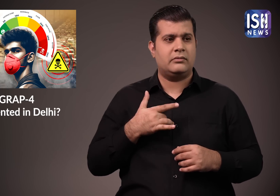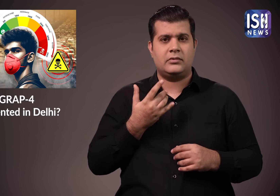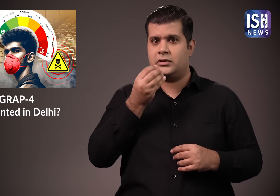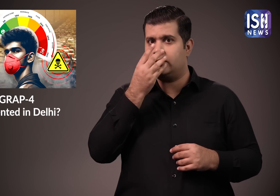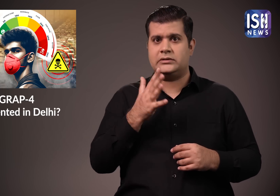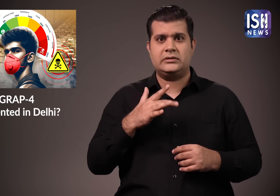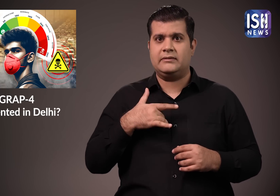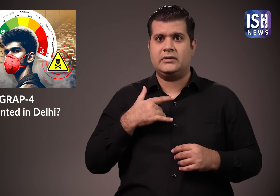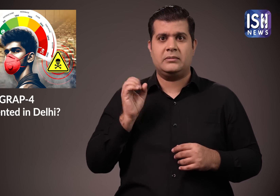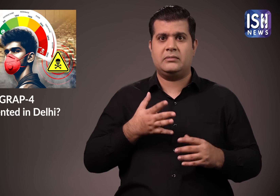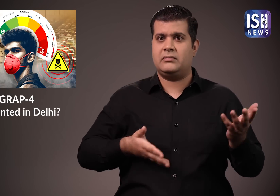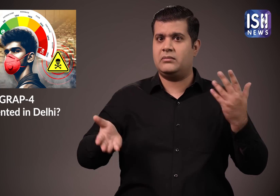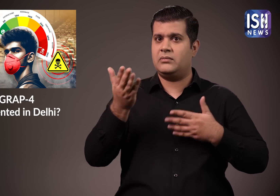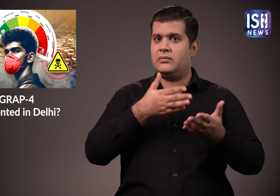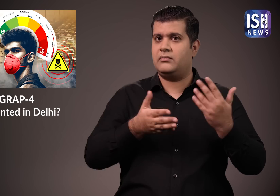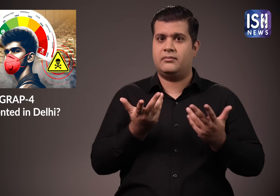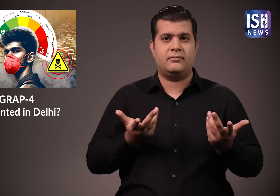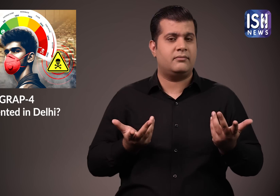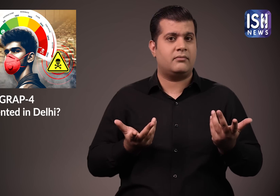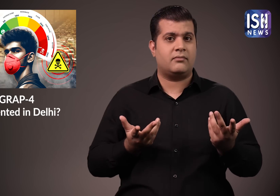I feel it is very difficult.